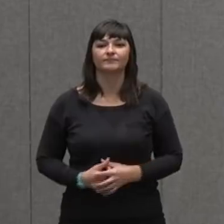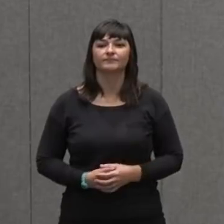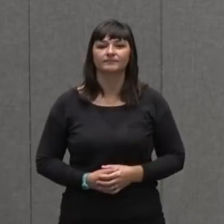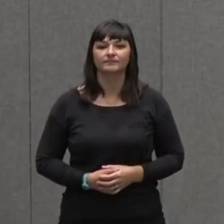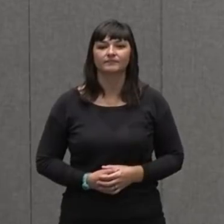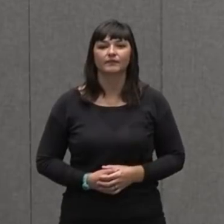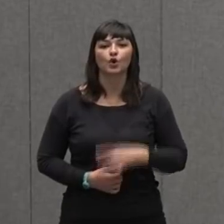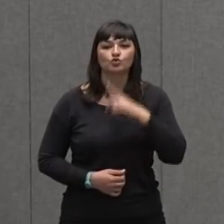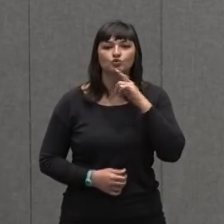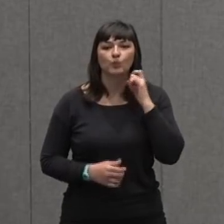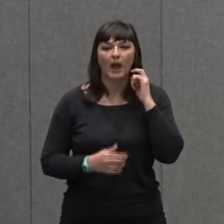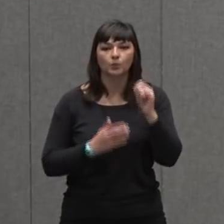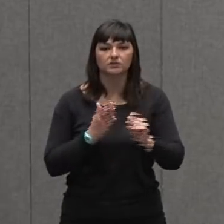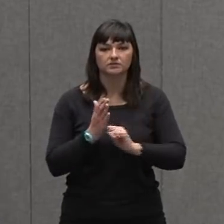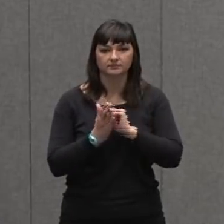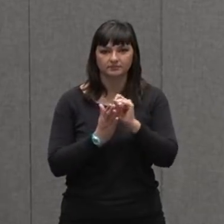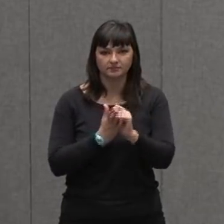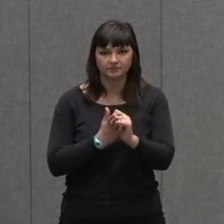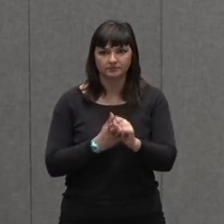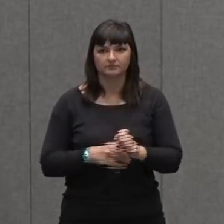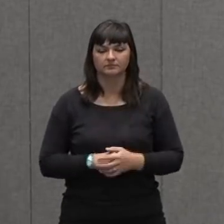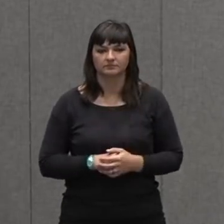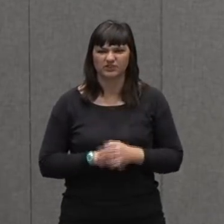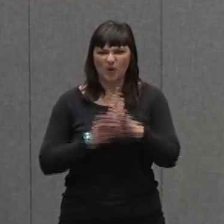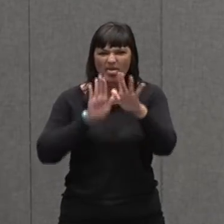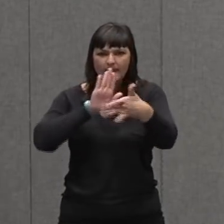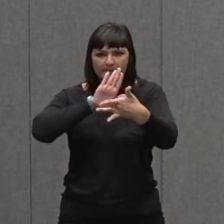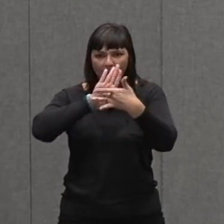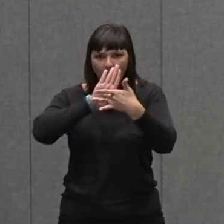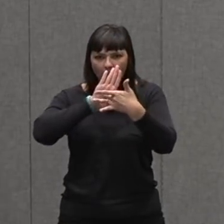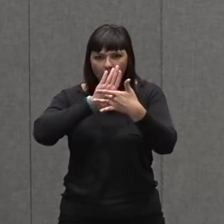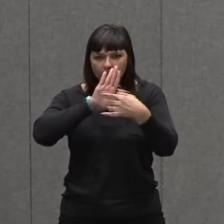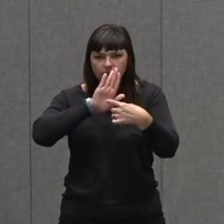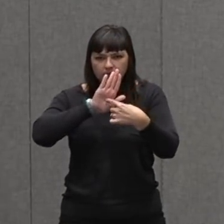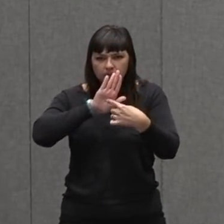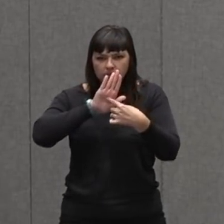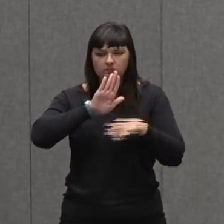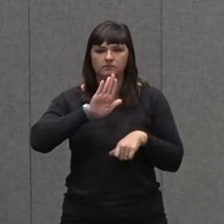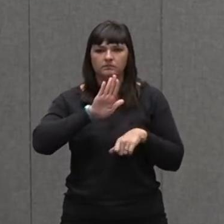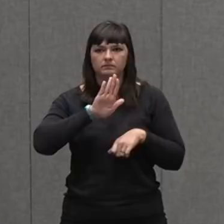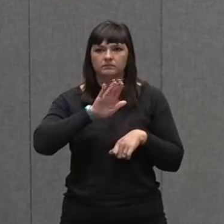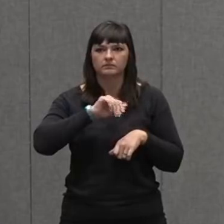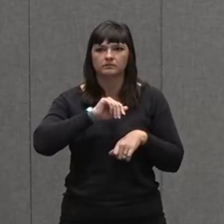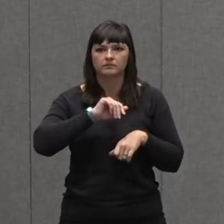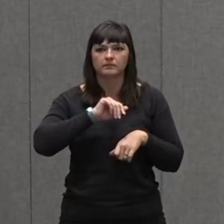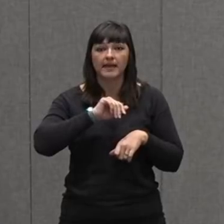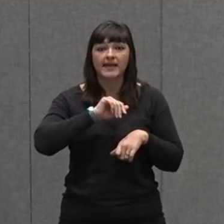We always want that word in the middle. And then we'll have the definition. And I'm going to make a little note here at the top